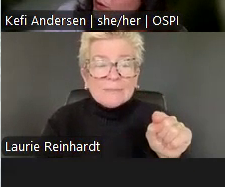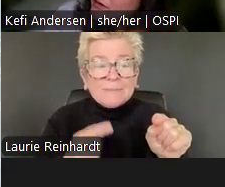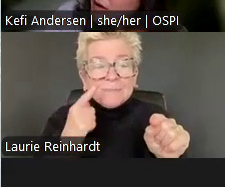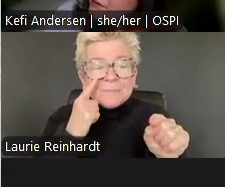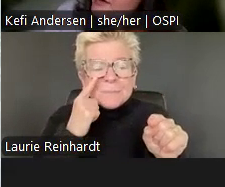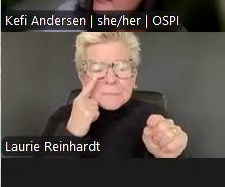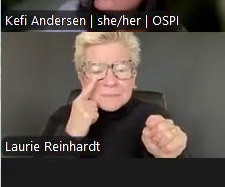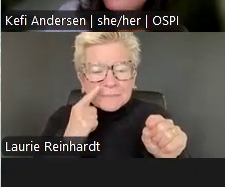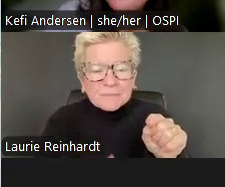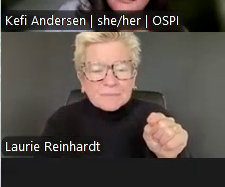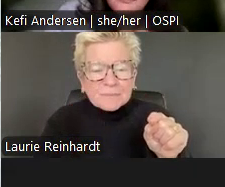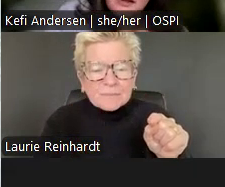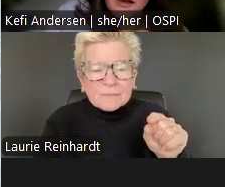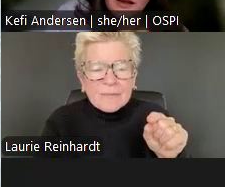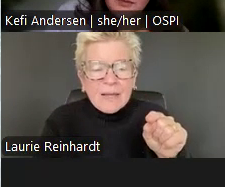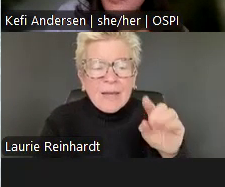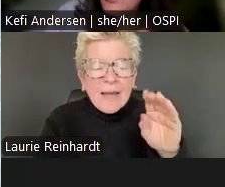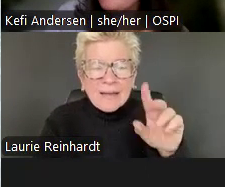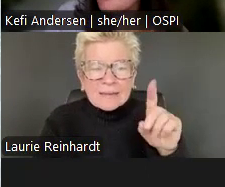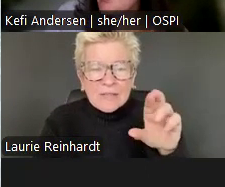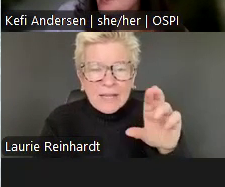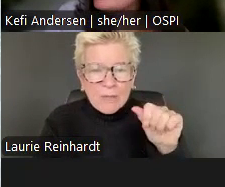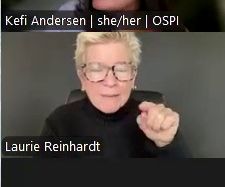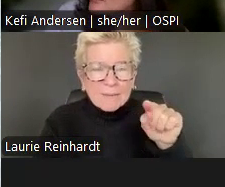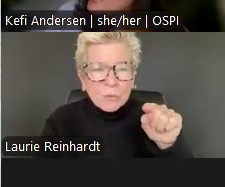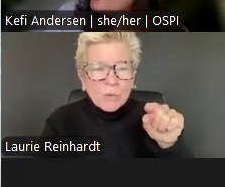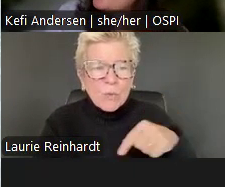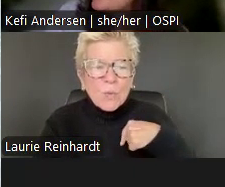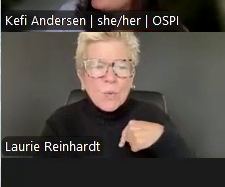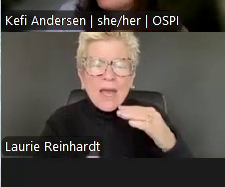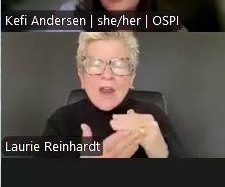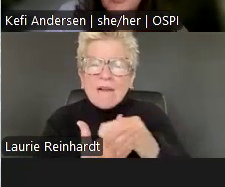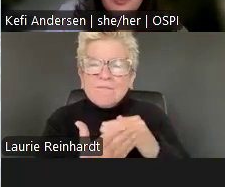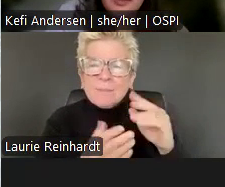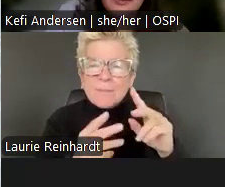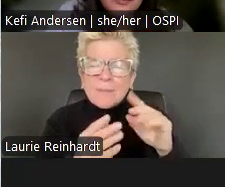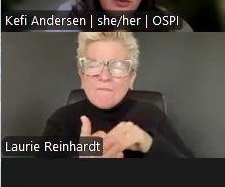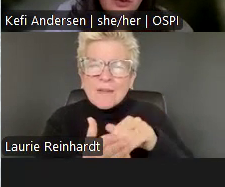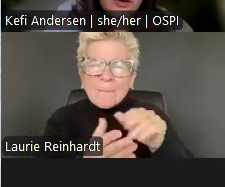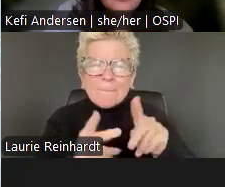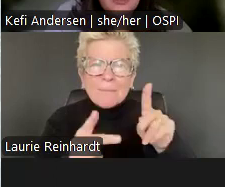course offerings and people often ask you what is available in their schools. How